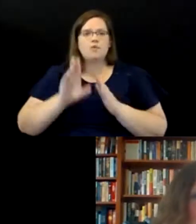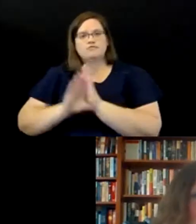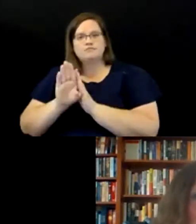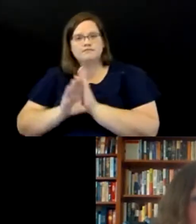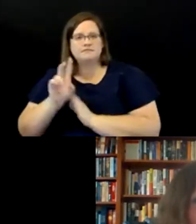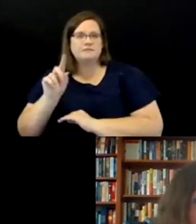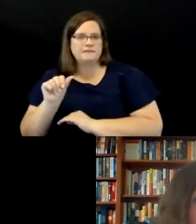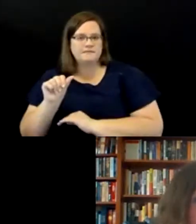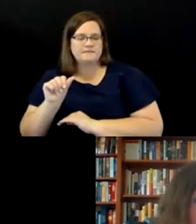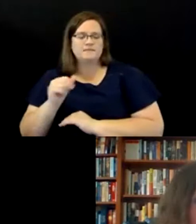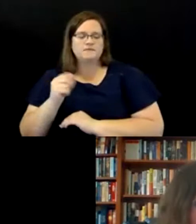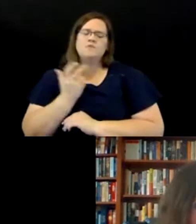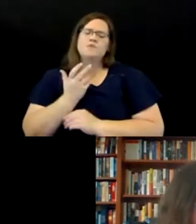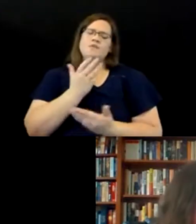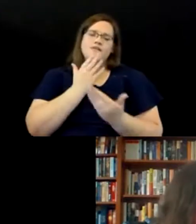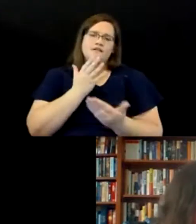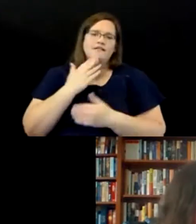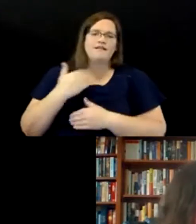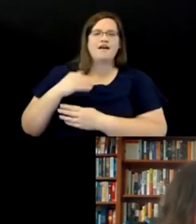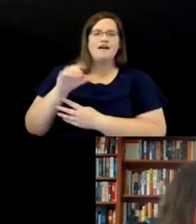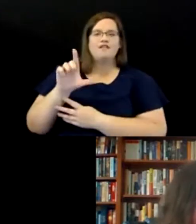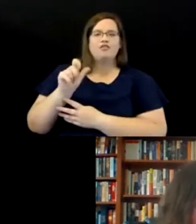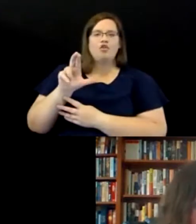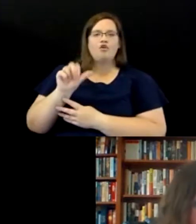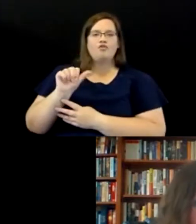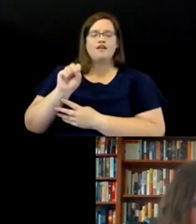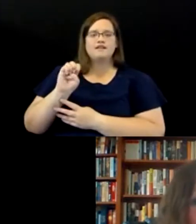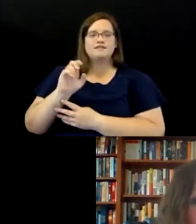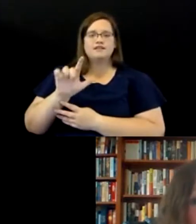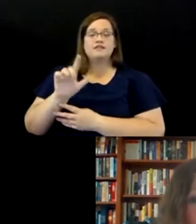We're so grateful to have Laura, who's formerly of VCIL, on board with